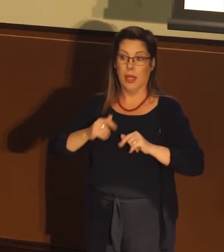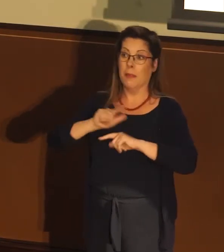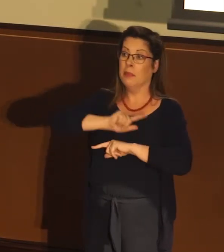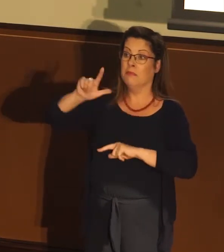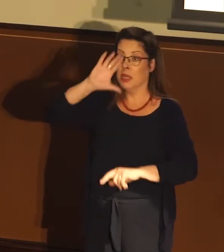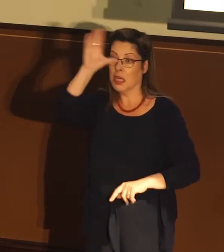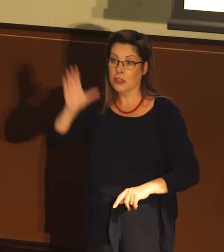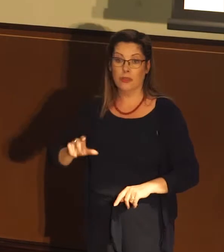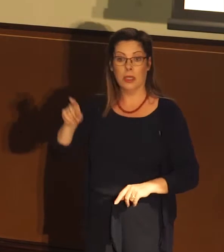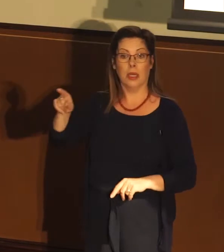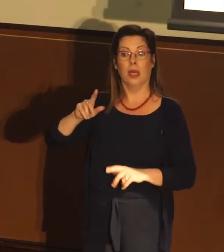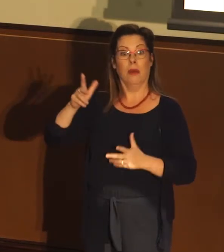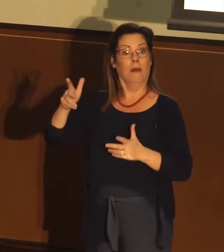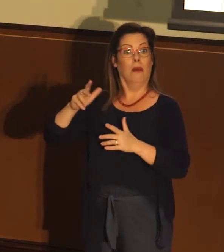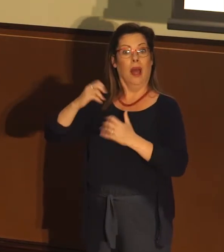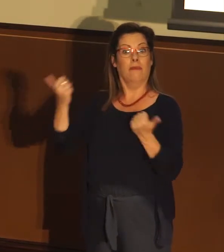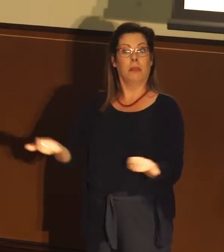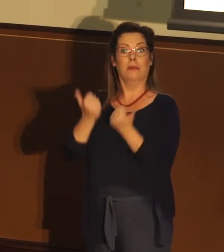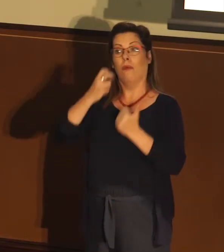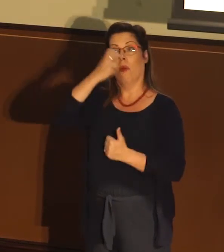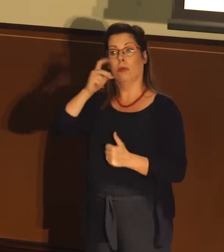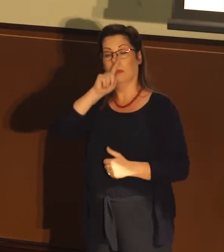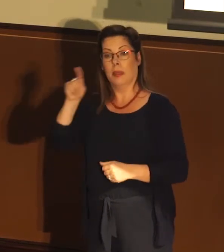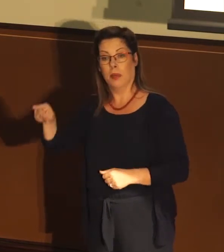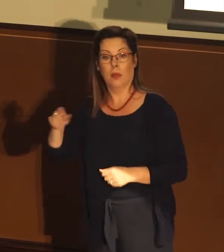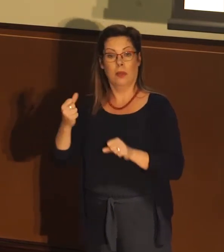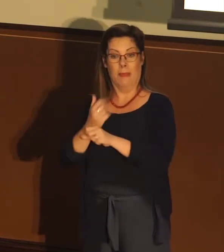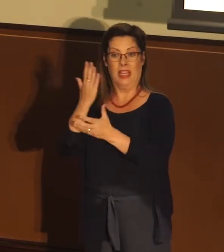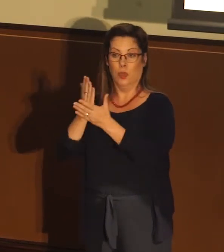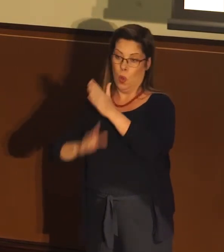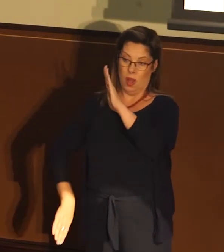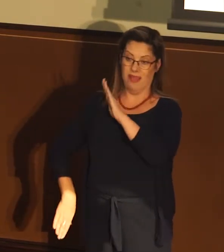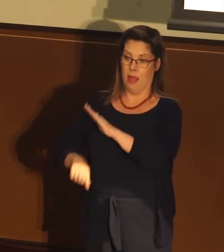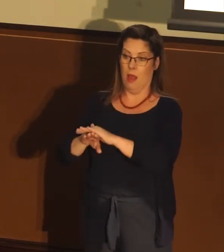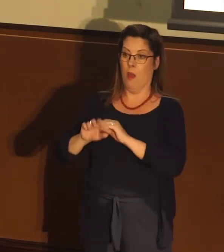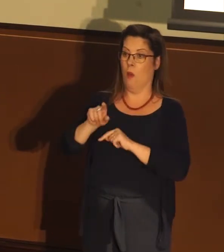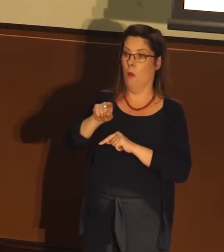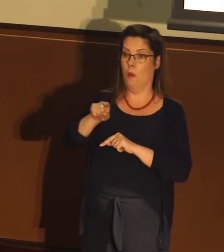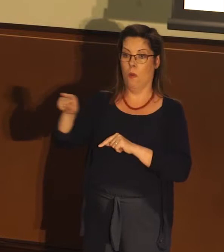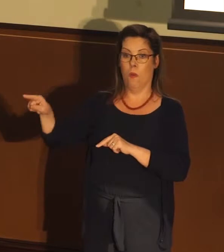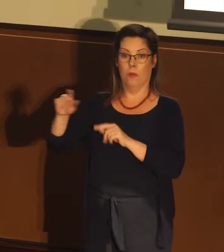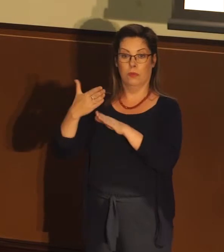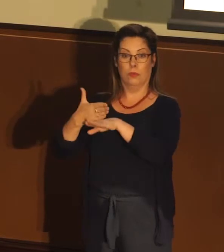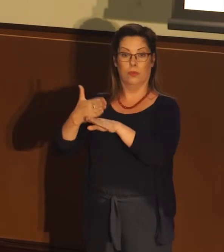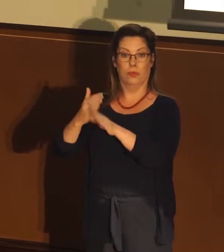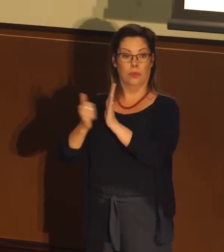So, we try to make sure that those stores are fully equipped with the demographic that suits them and makes their community.